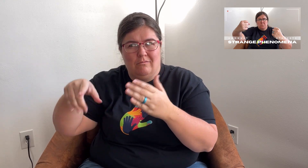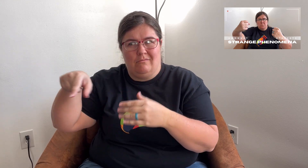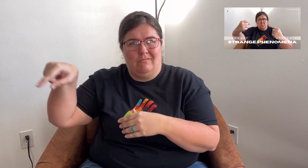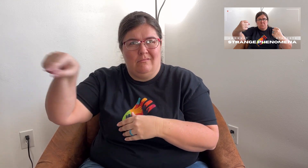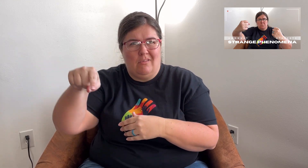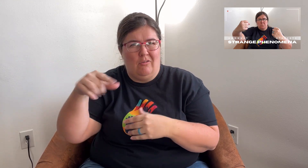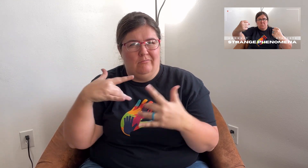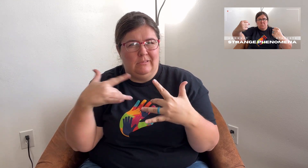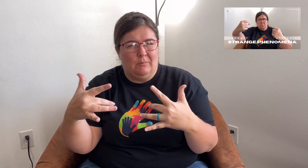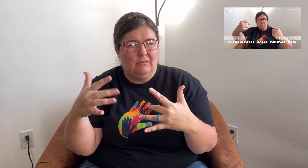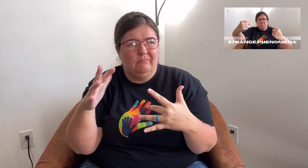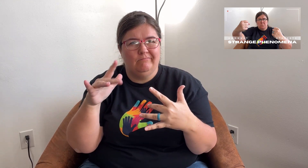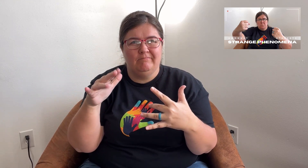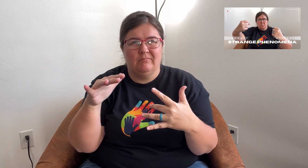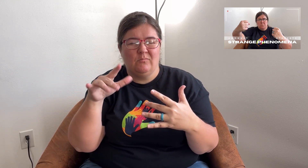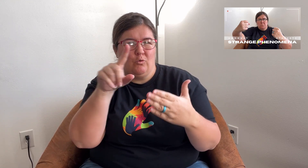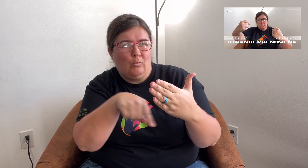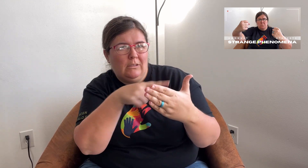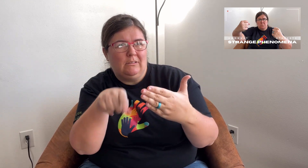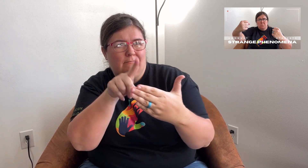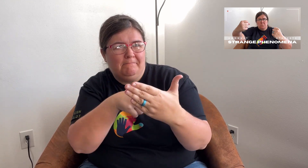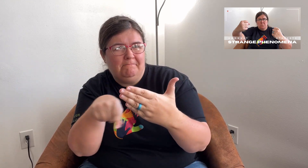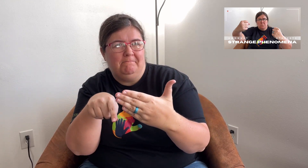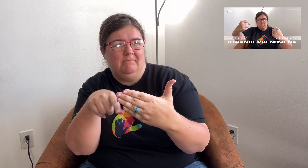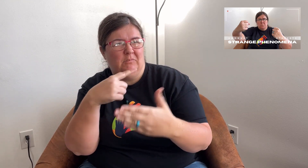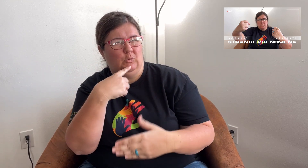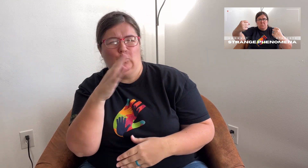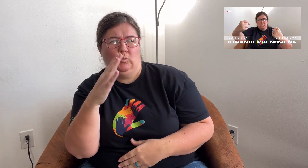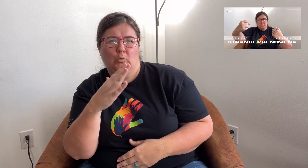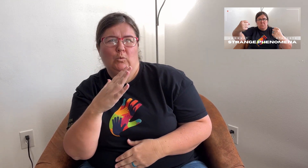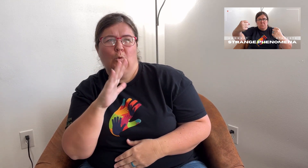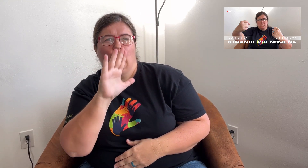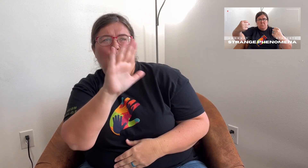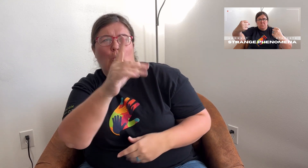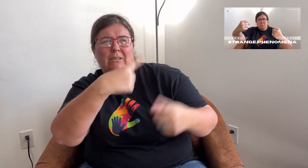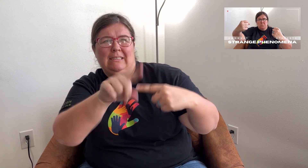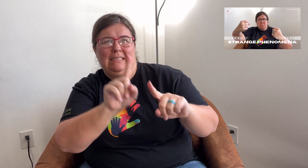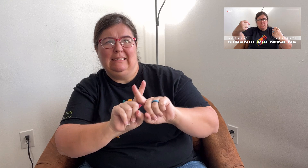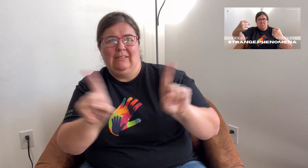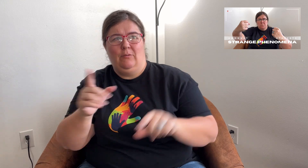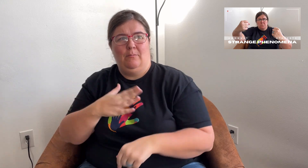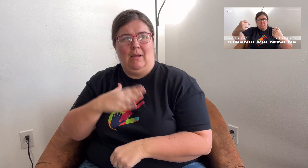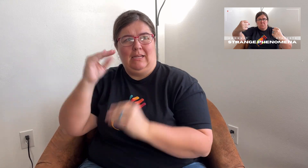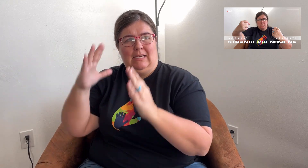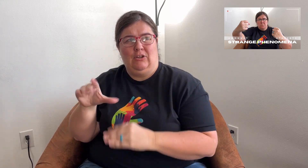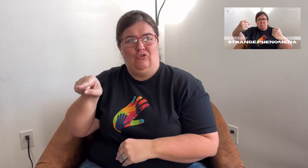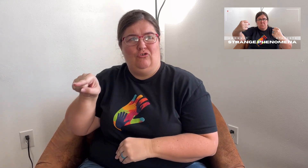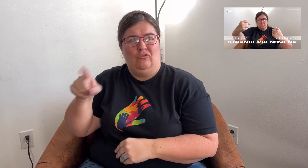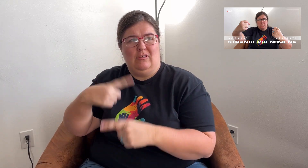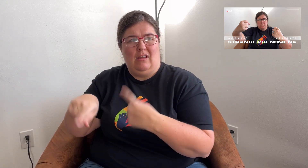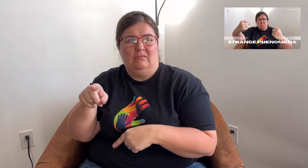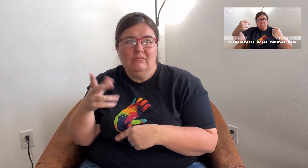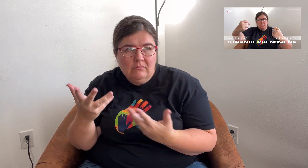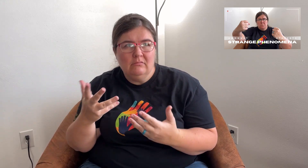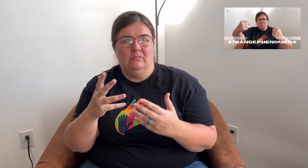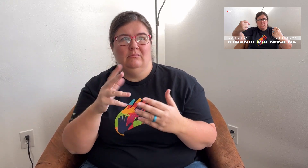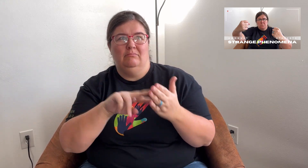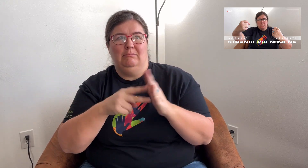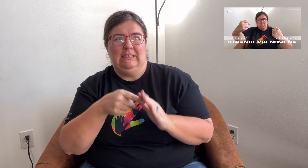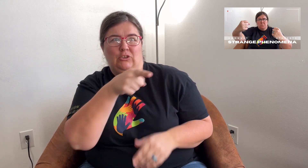noticing a tendency among ASL students to criticize creators? "Your sign is different than my teacher's which obviously means